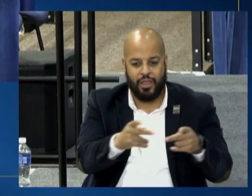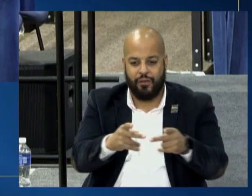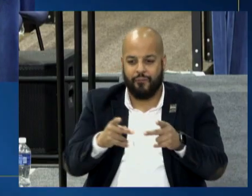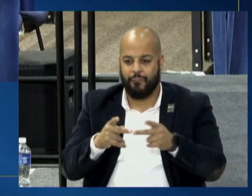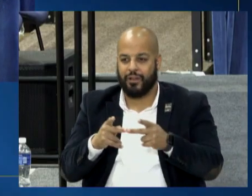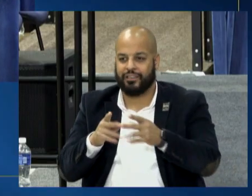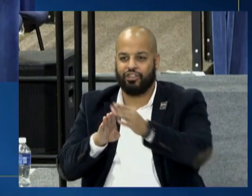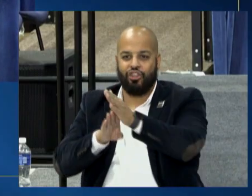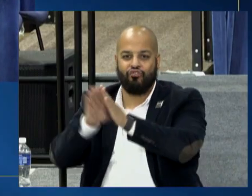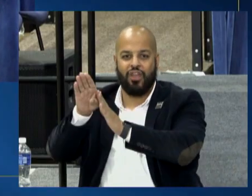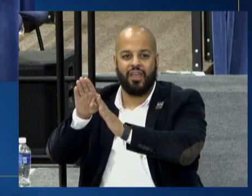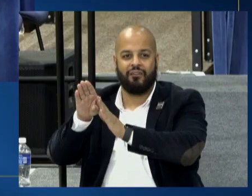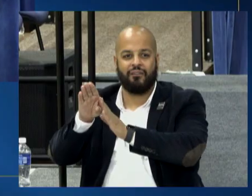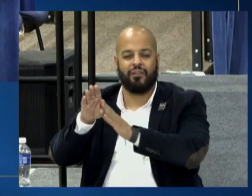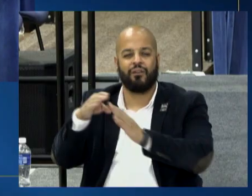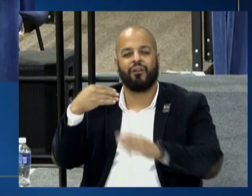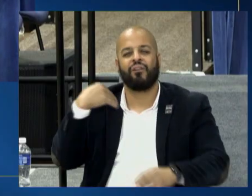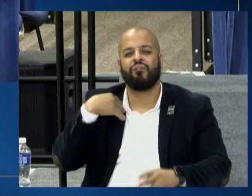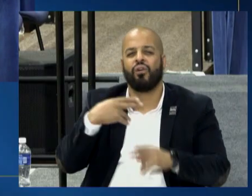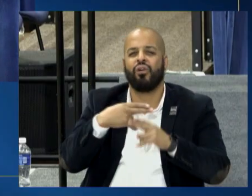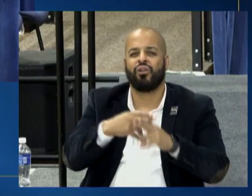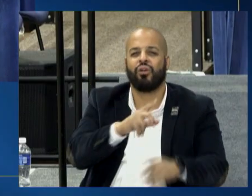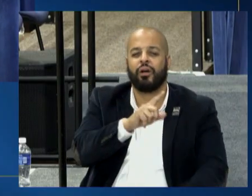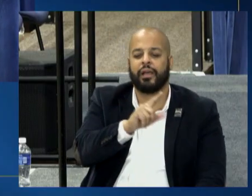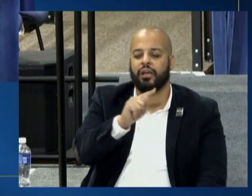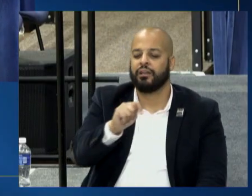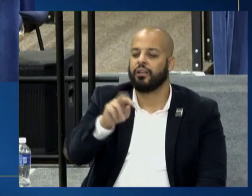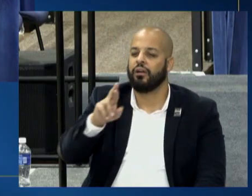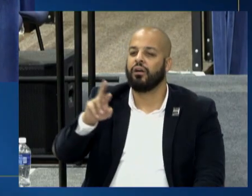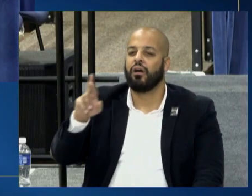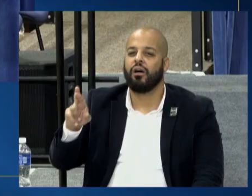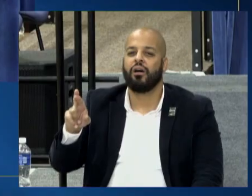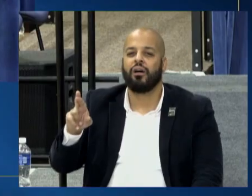Thriving. It used to be called ELTRR with an -- of course an acronym in